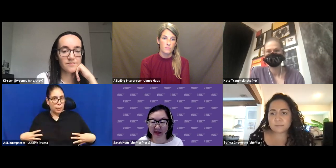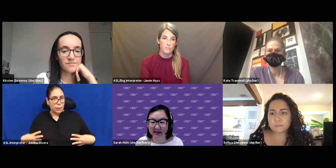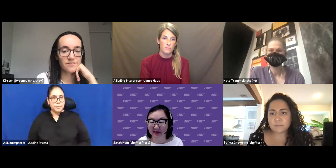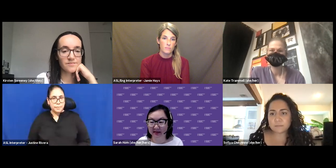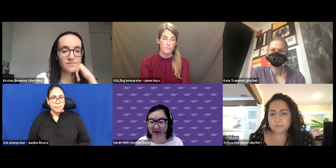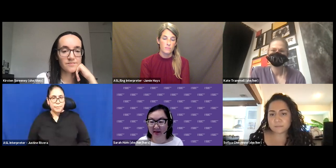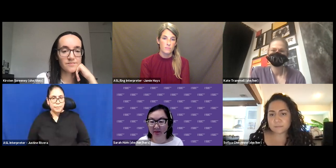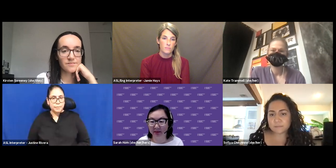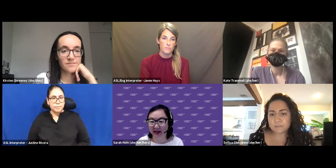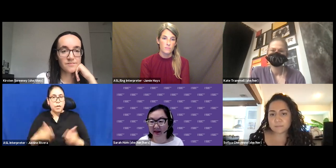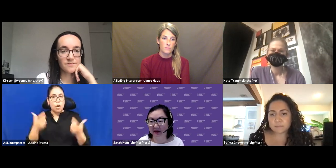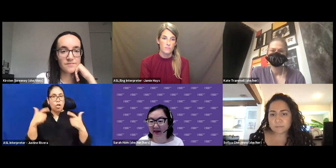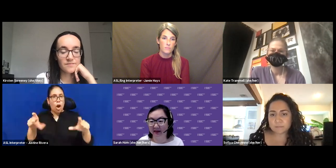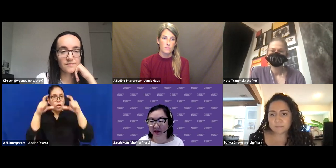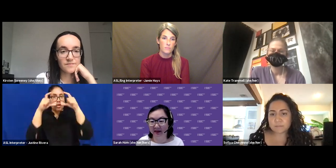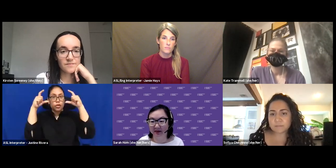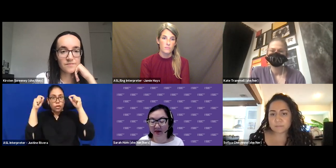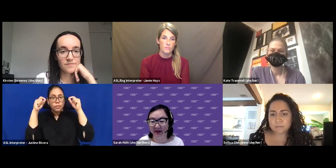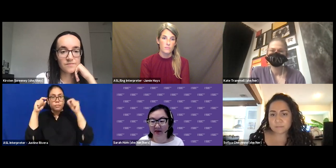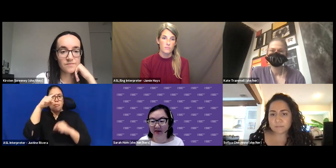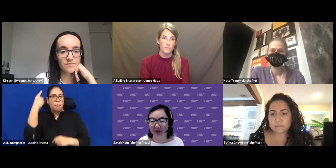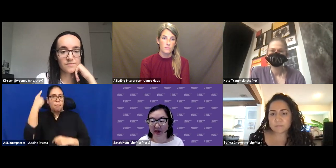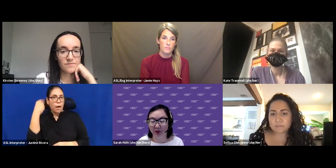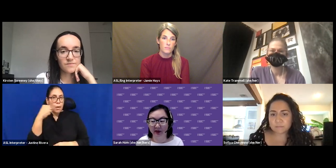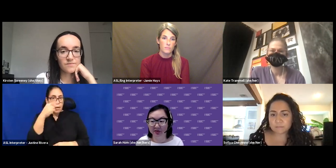glasses that are black and yellow and gray and white